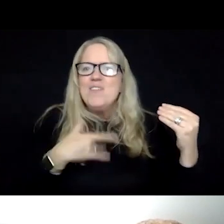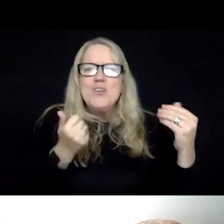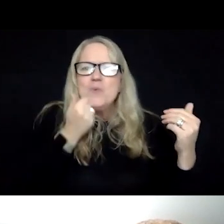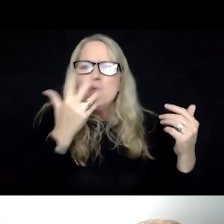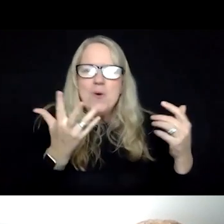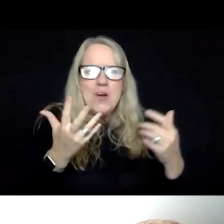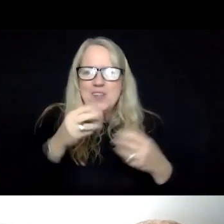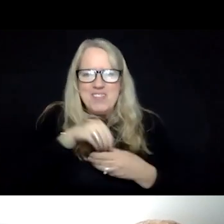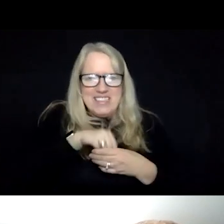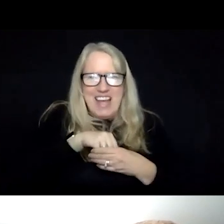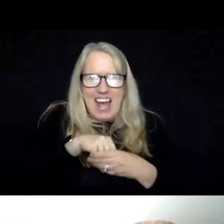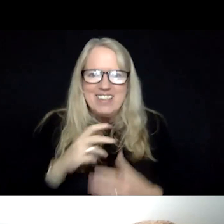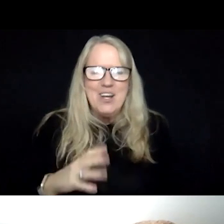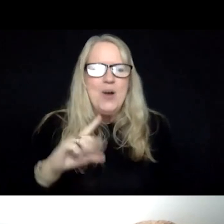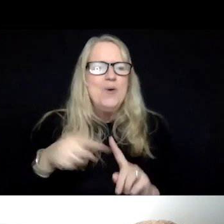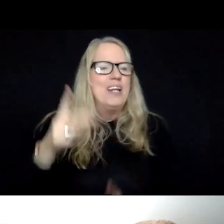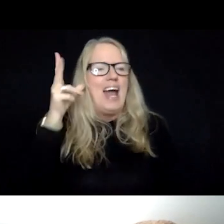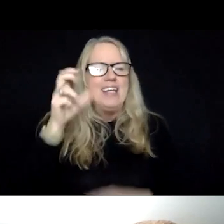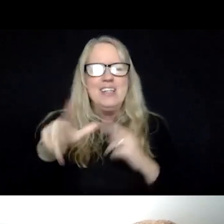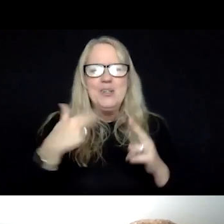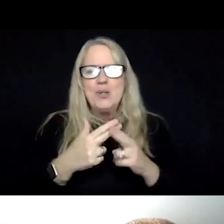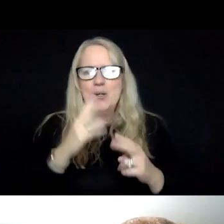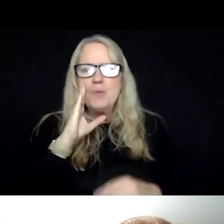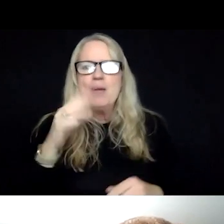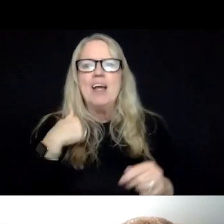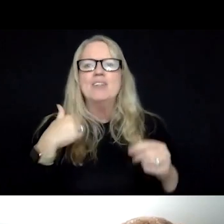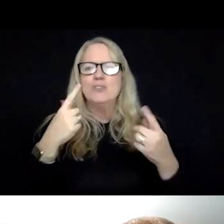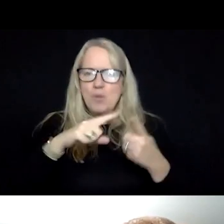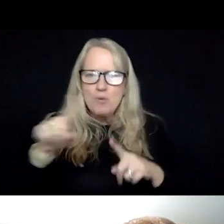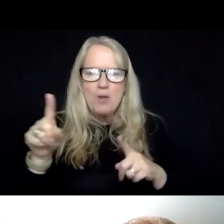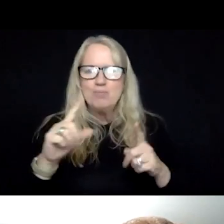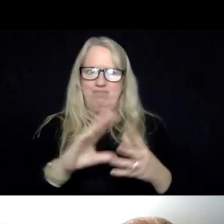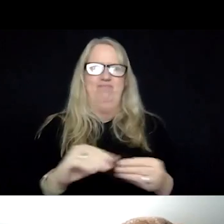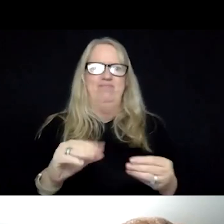INSIDE WHEN HE HEAR ABOUT THE WORK THAT TRACE IS UP TO. HE JOINED